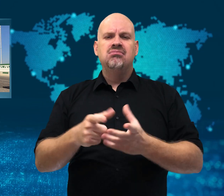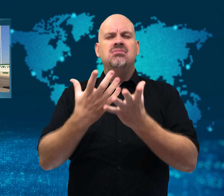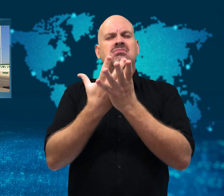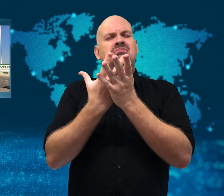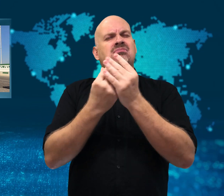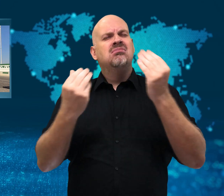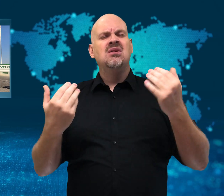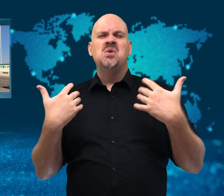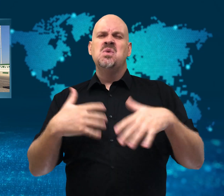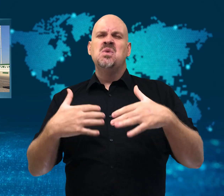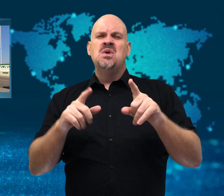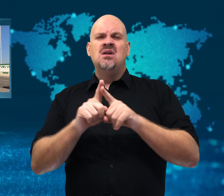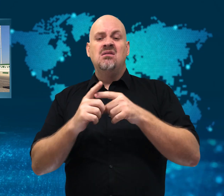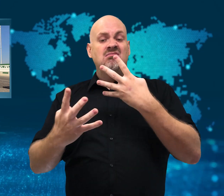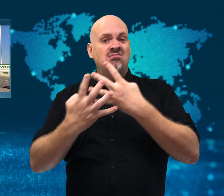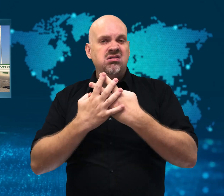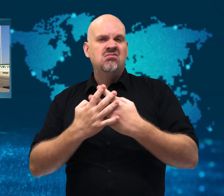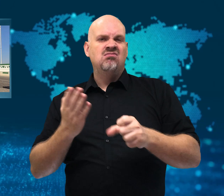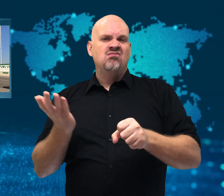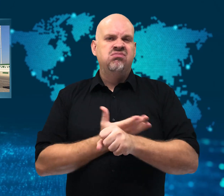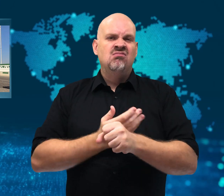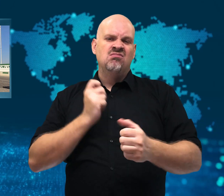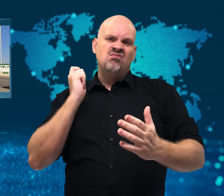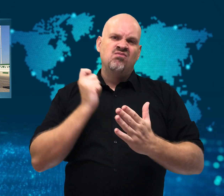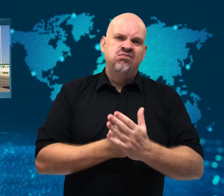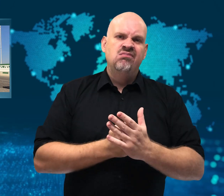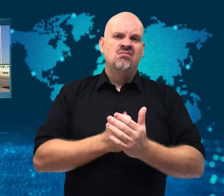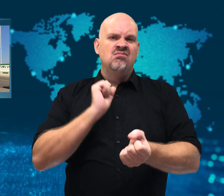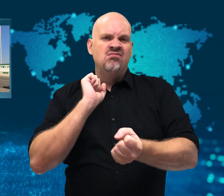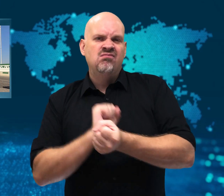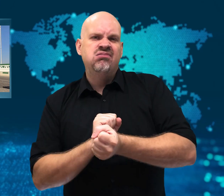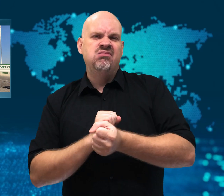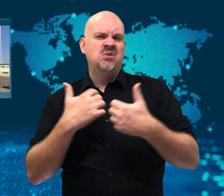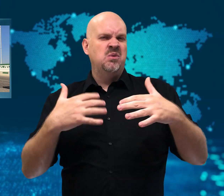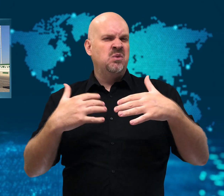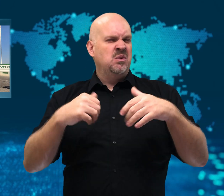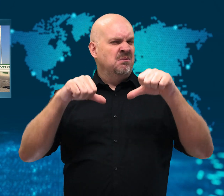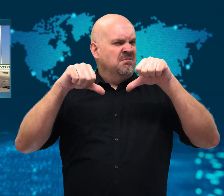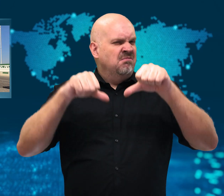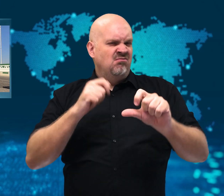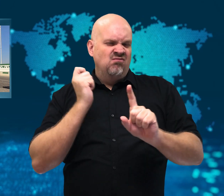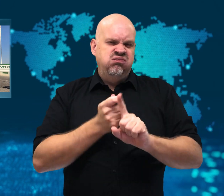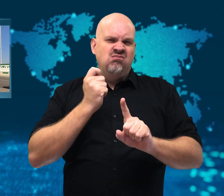they frequently gave out severe punishments.